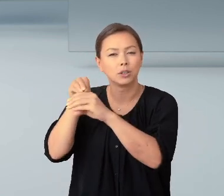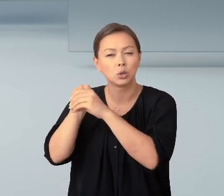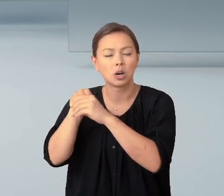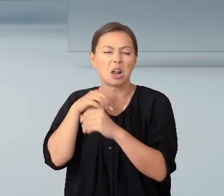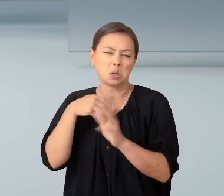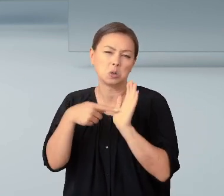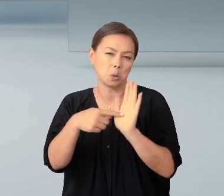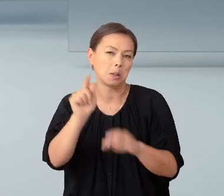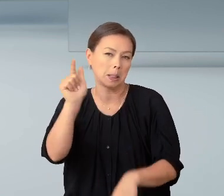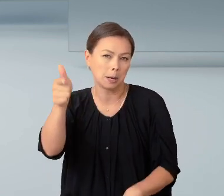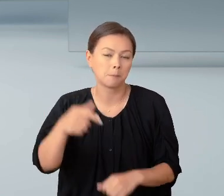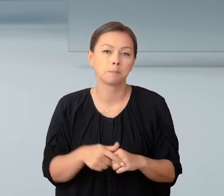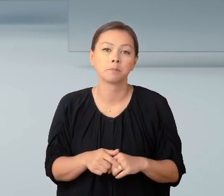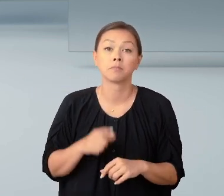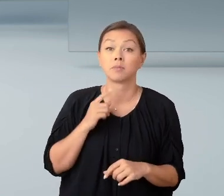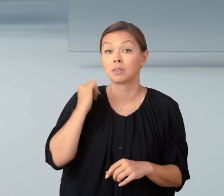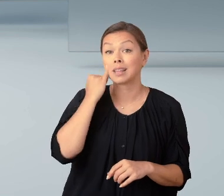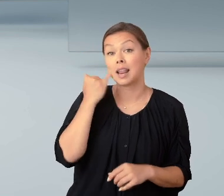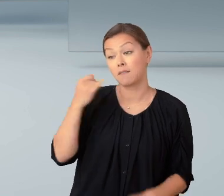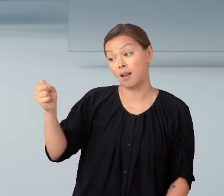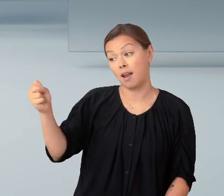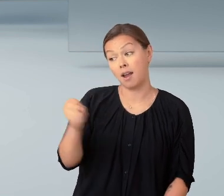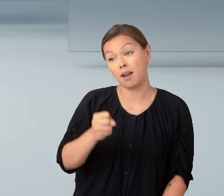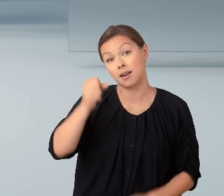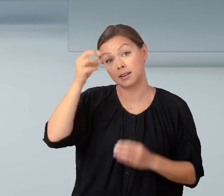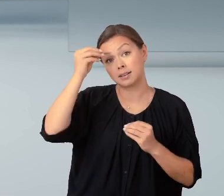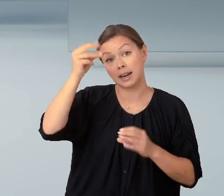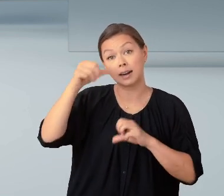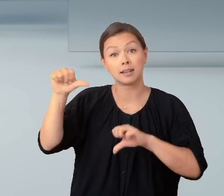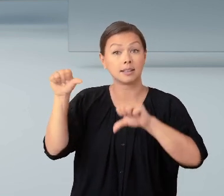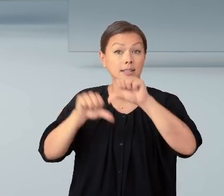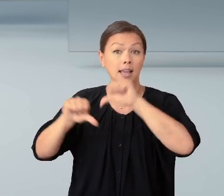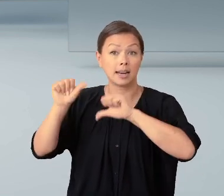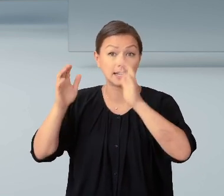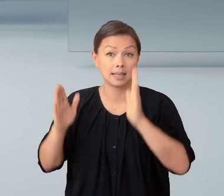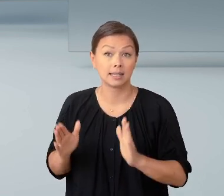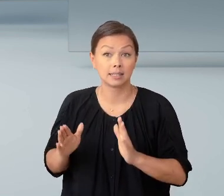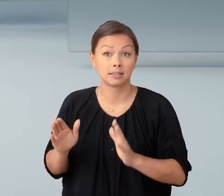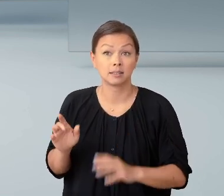If you have data scientists on staff, they'd love this. You'd